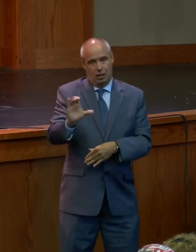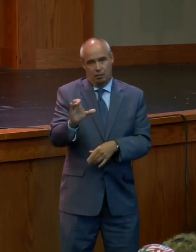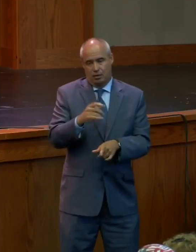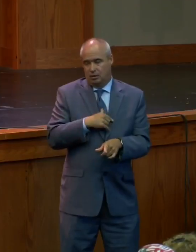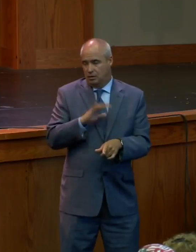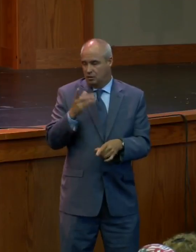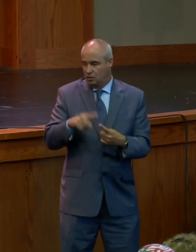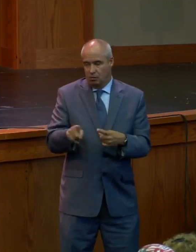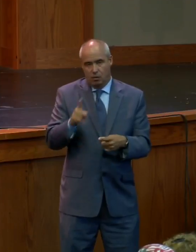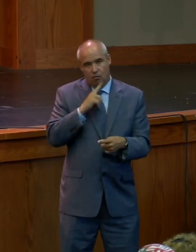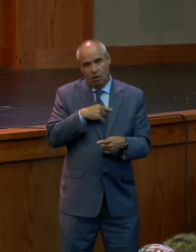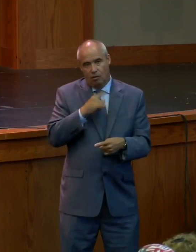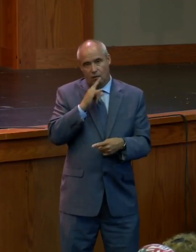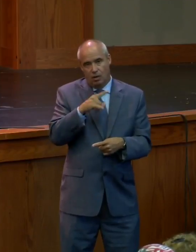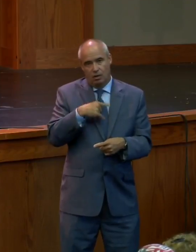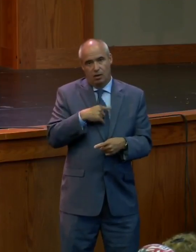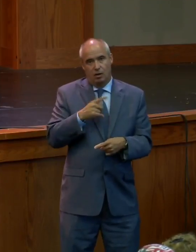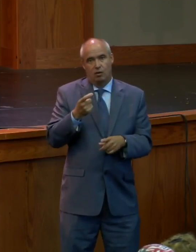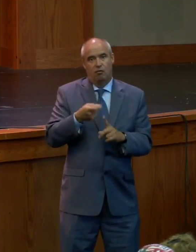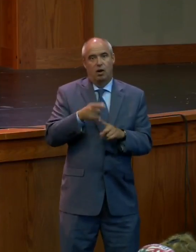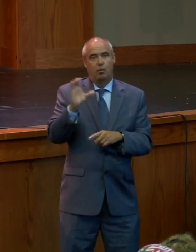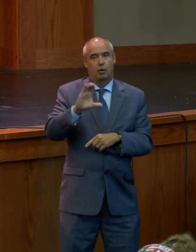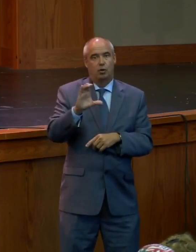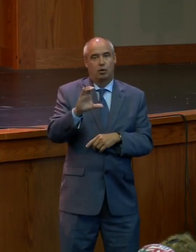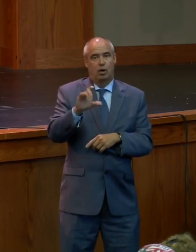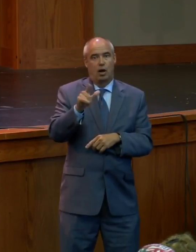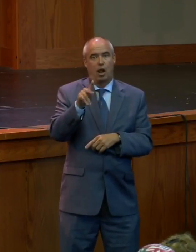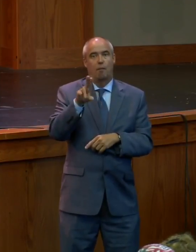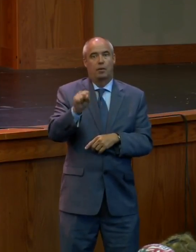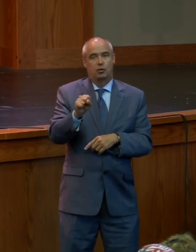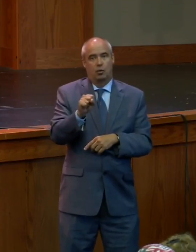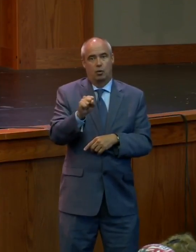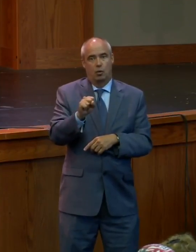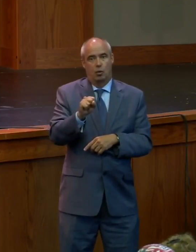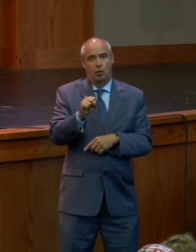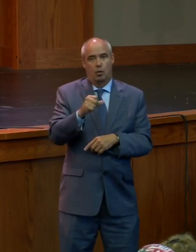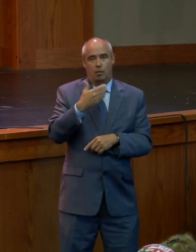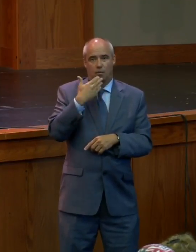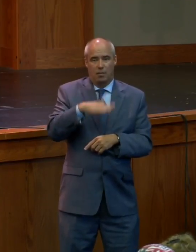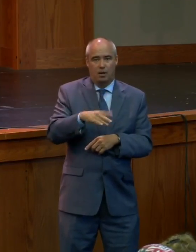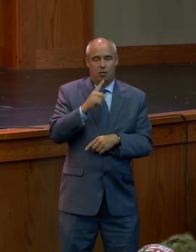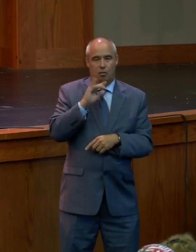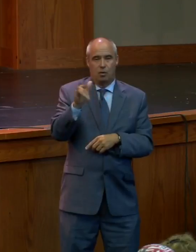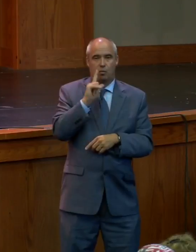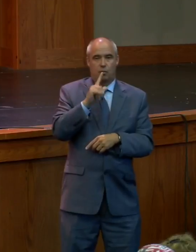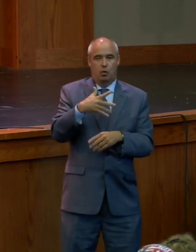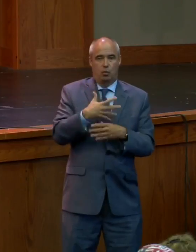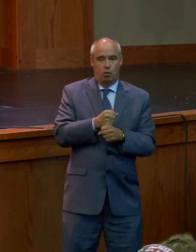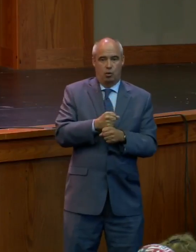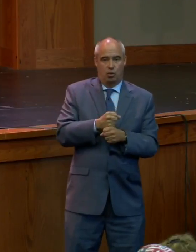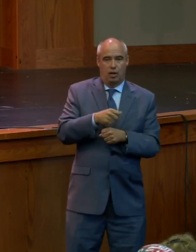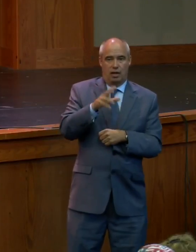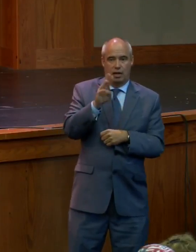IT IS DERIVED FROM CHRISTOPHER COLUMBUS WHO HAS A POOR LEGACY. AND THE LOGICAL POSTAL ABBREVIATION NC HAS ALREADY BEEN